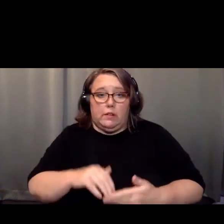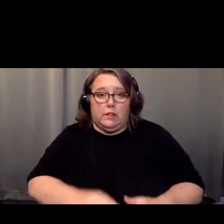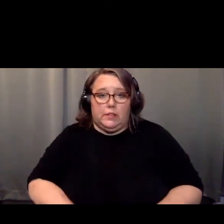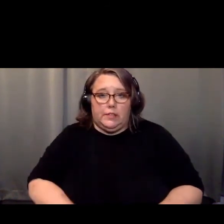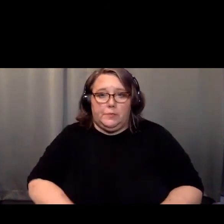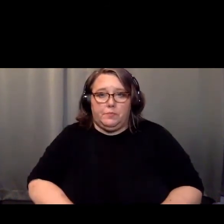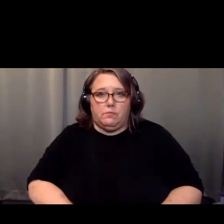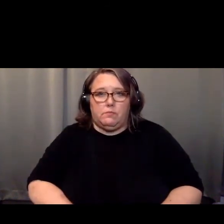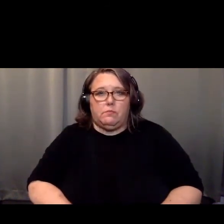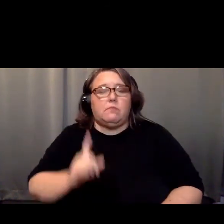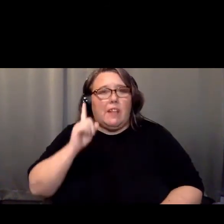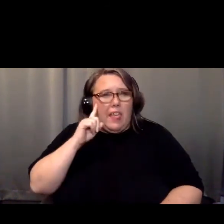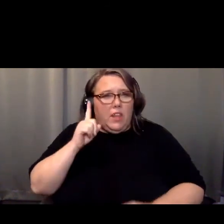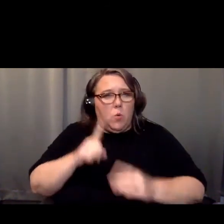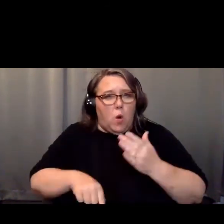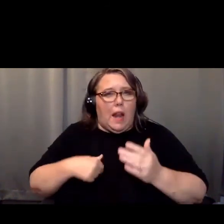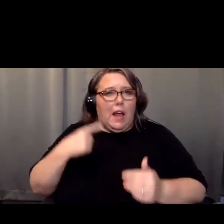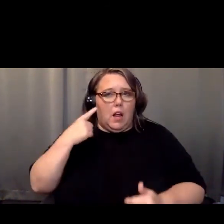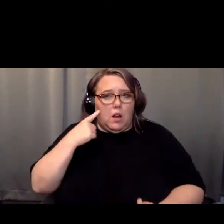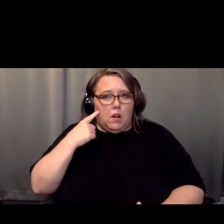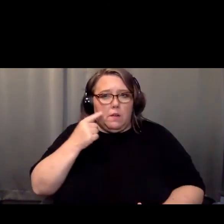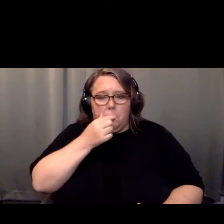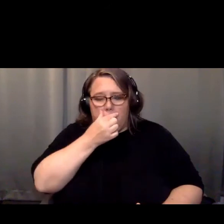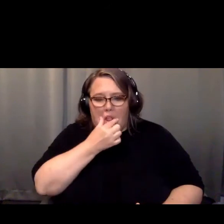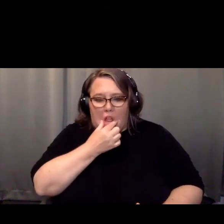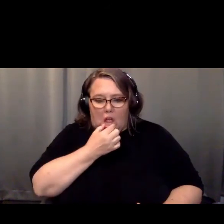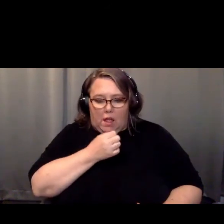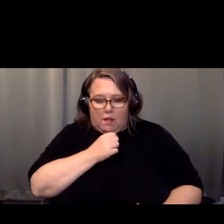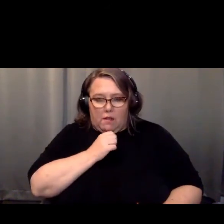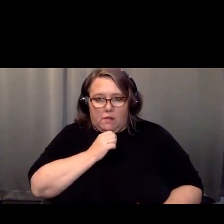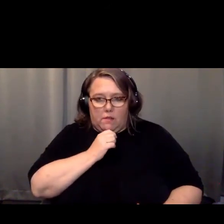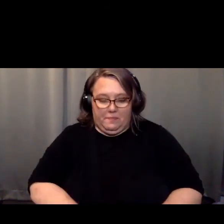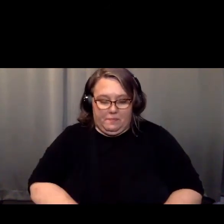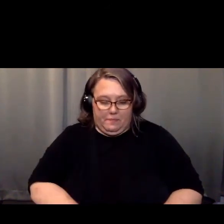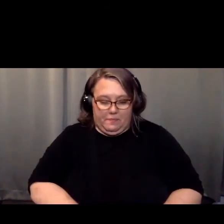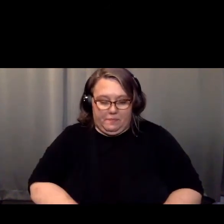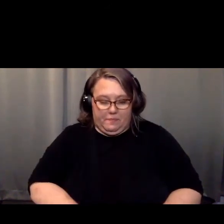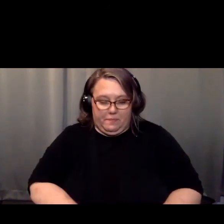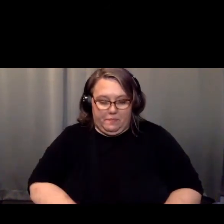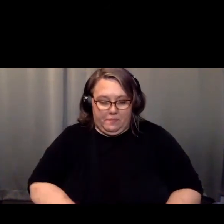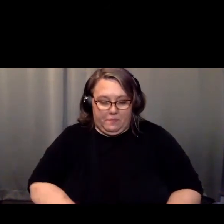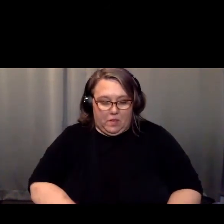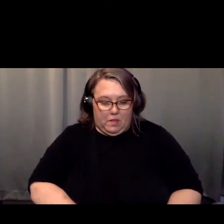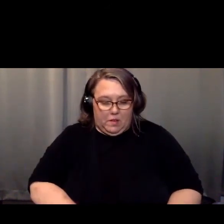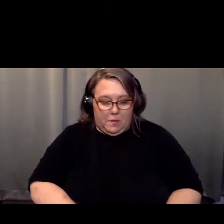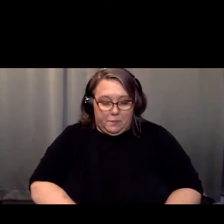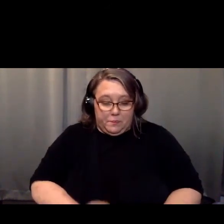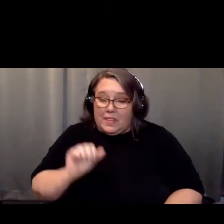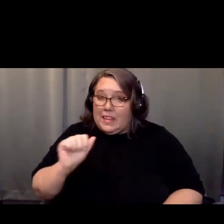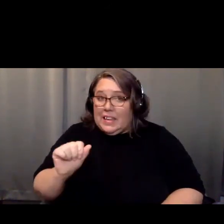[Angelica] I think from what I heard he was asking... Can you repeat the question from the beginning?